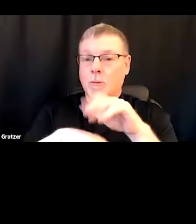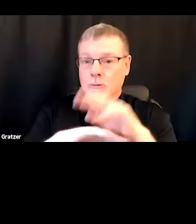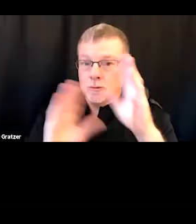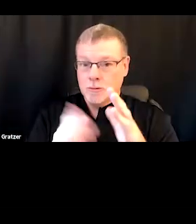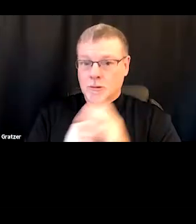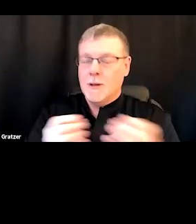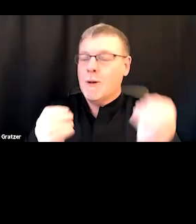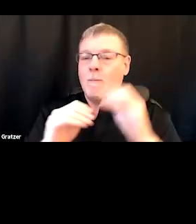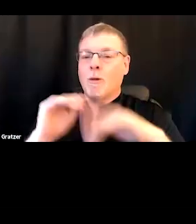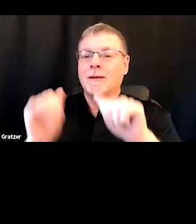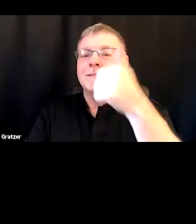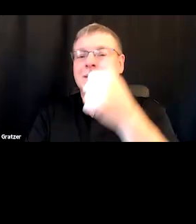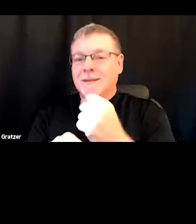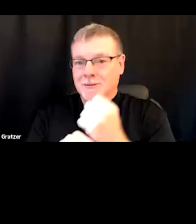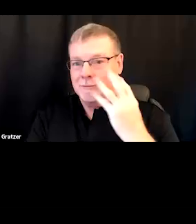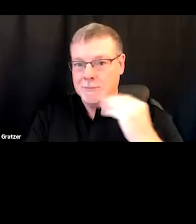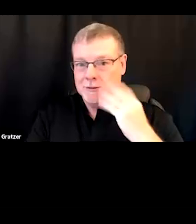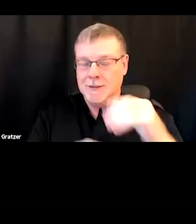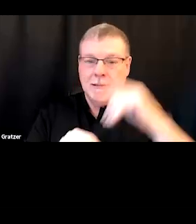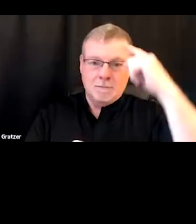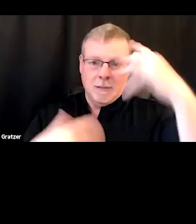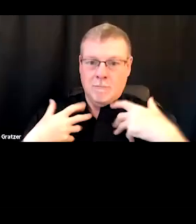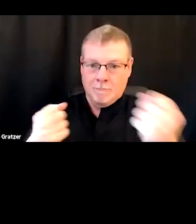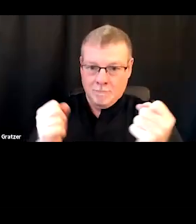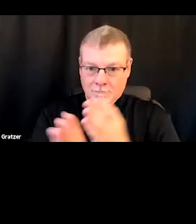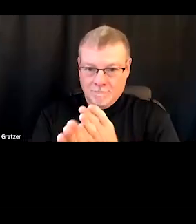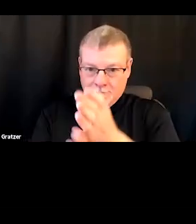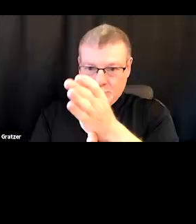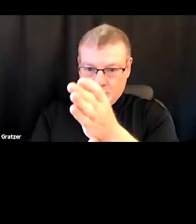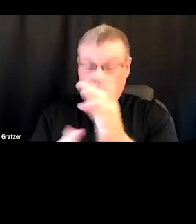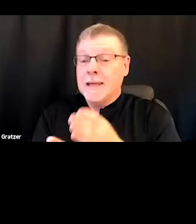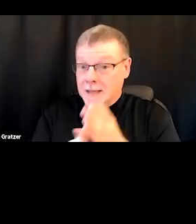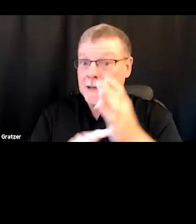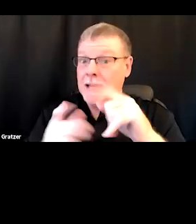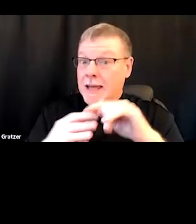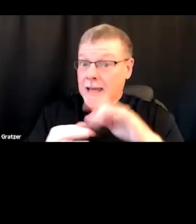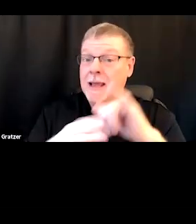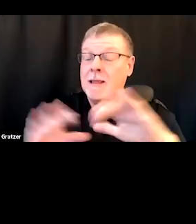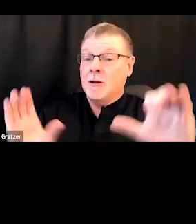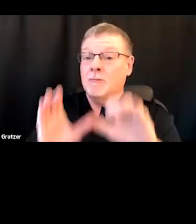with more than a decade of experience in the mental health field, specializing in crisis intervention